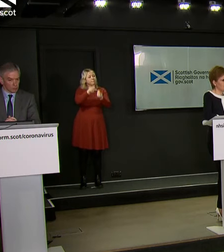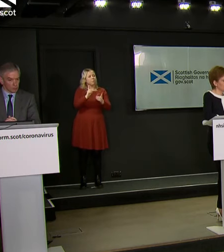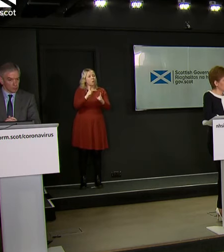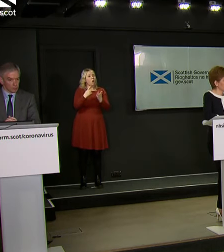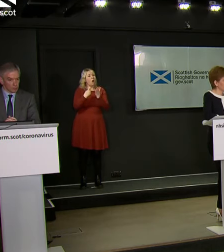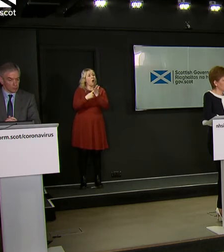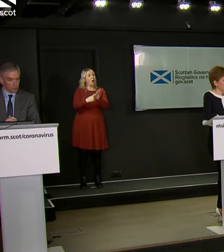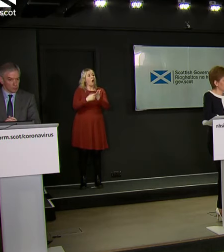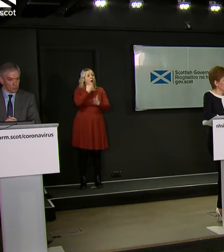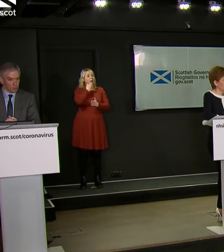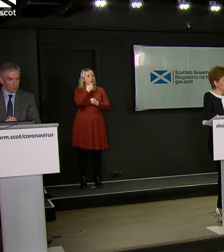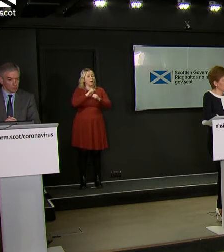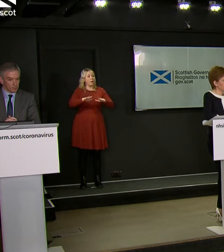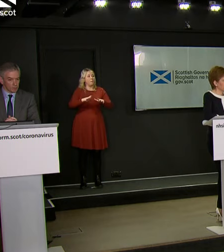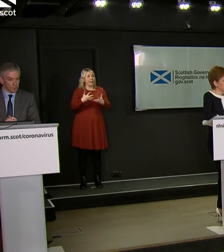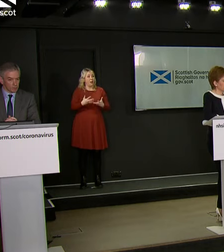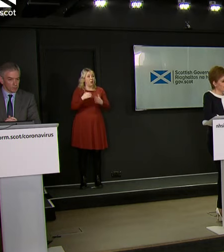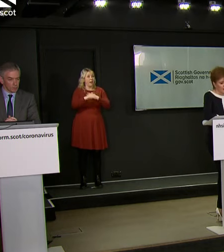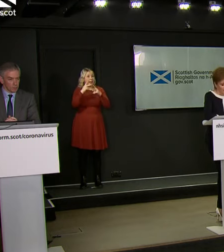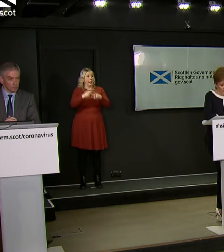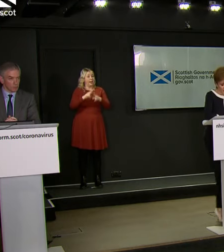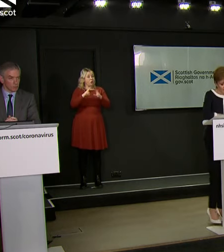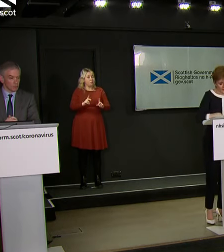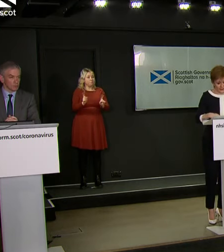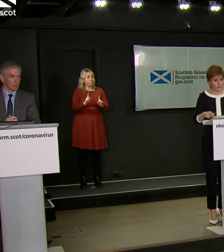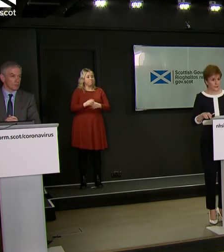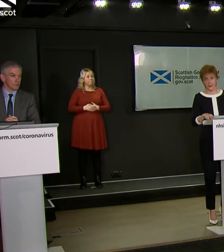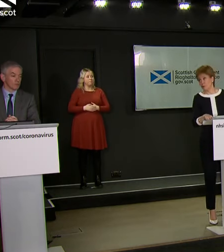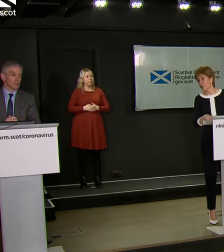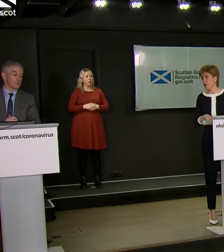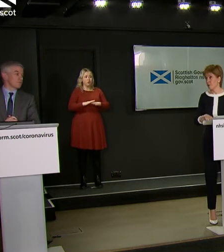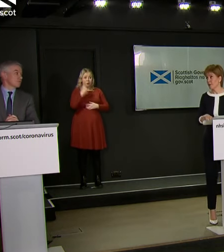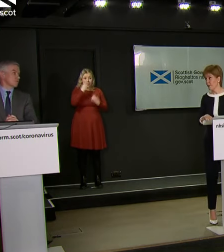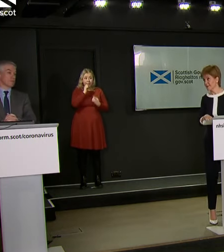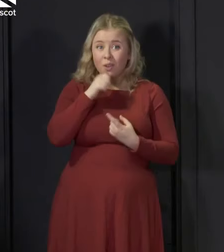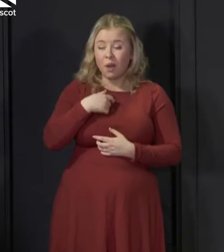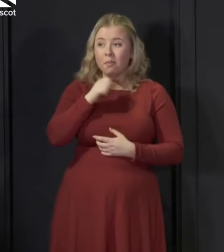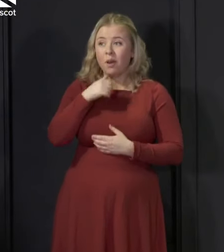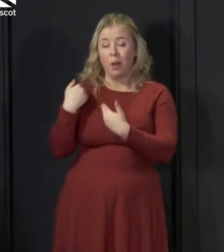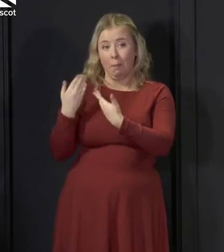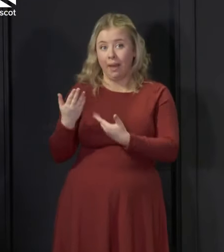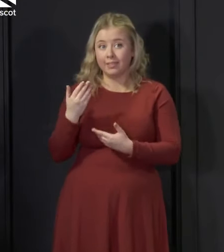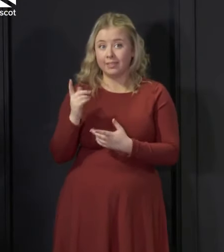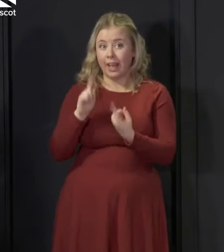may be currently in care homes? I don't think he will, but I will pass to him to answer that question.